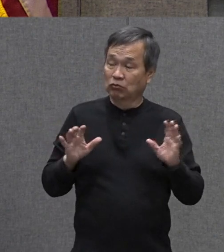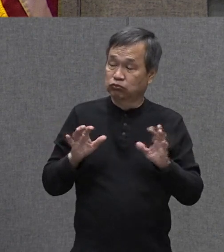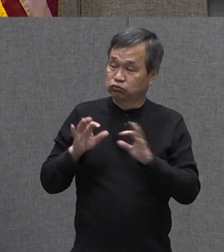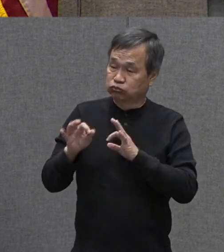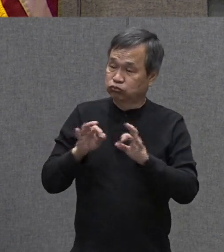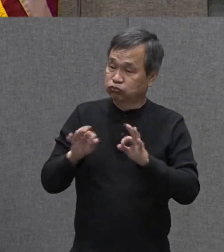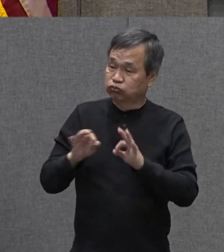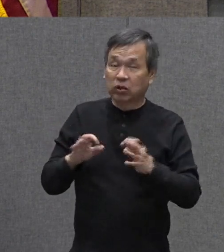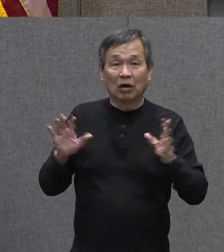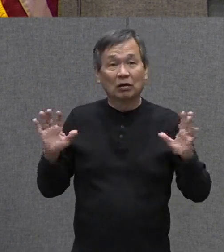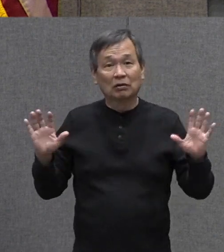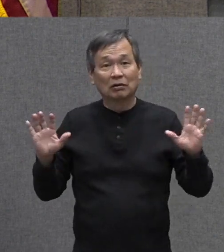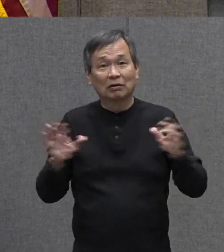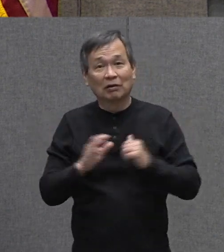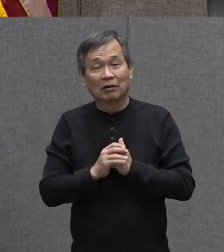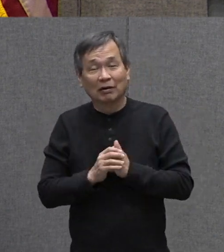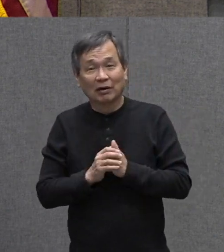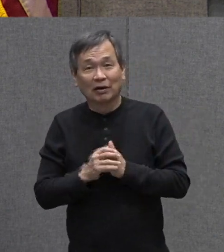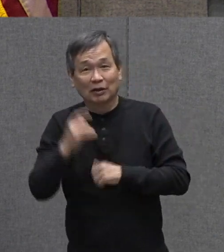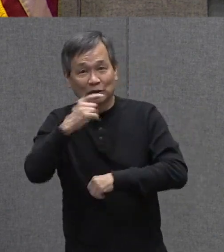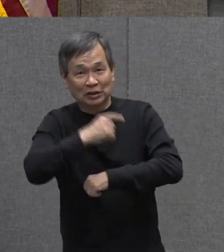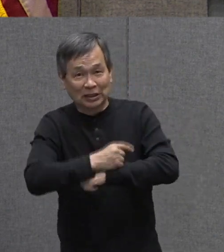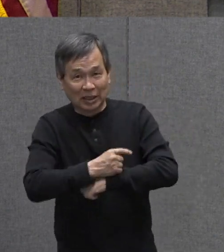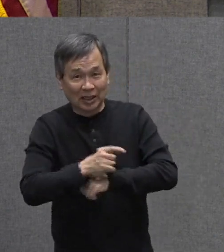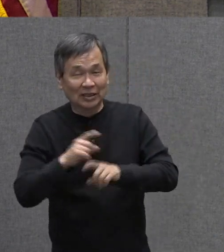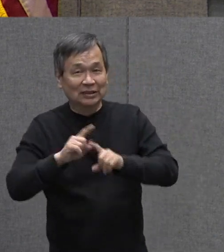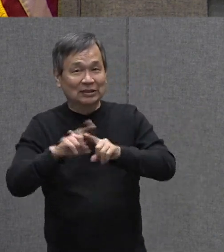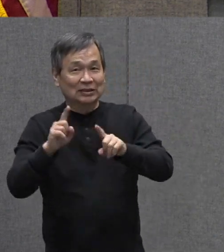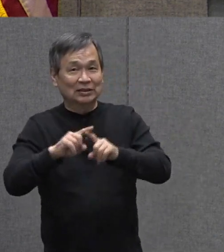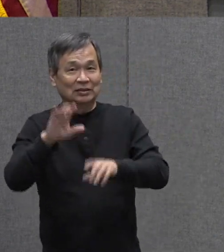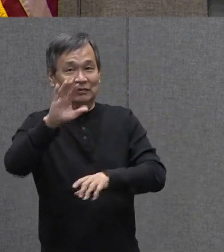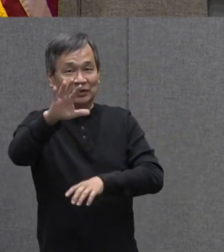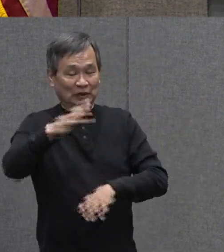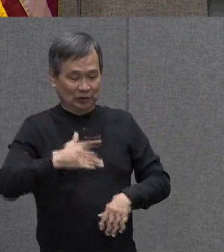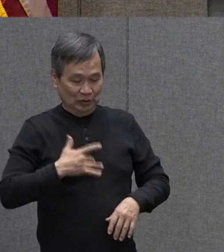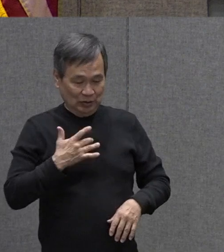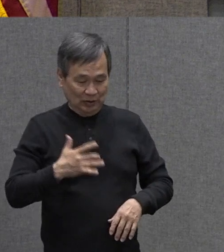Today, we're gonna use different sentences to be, flexible,